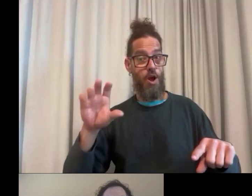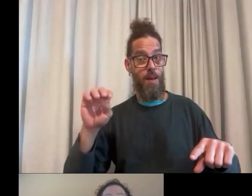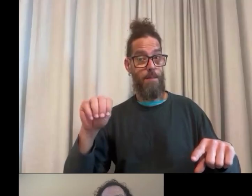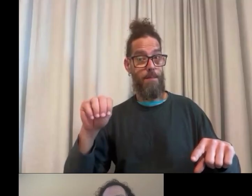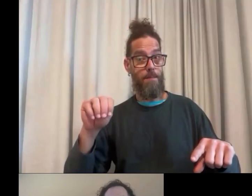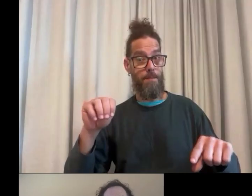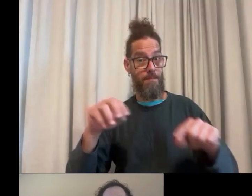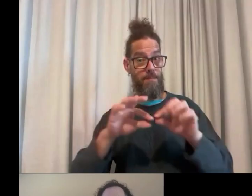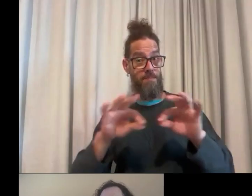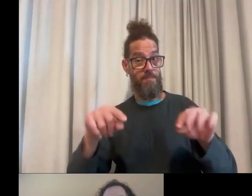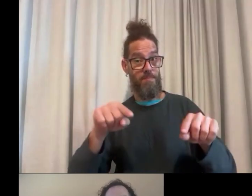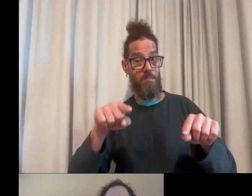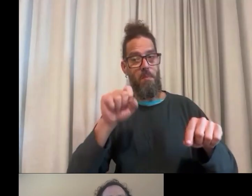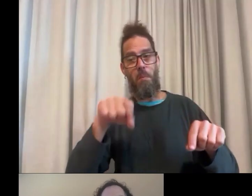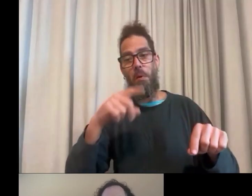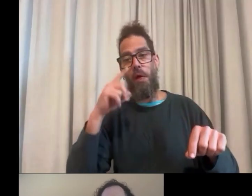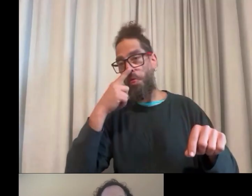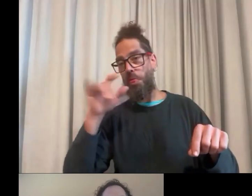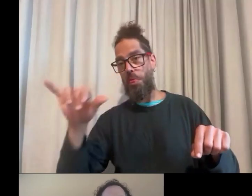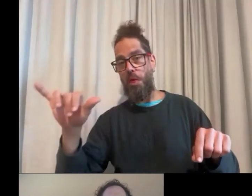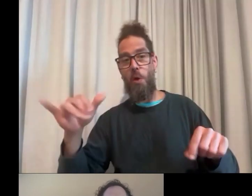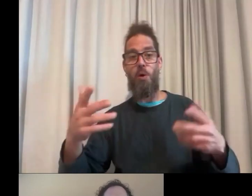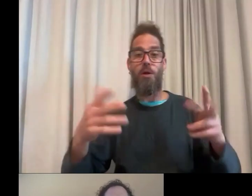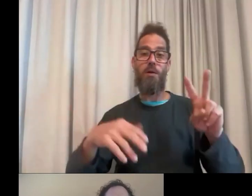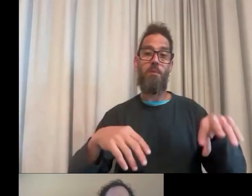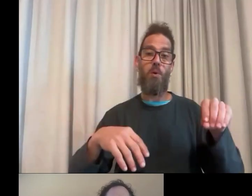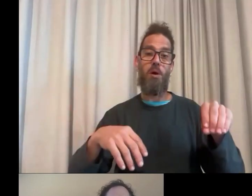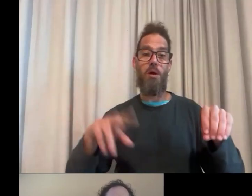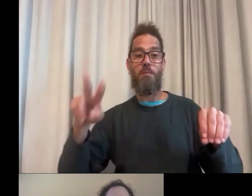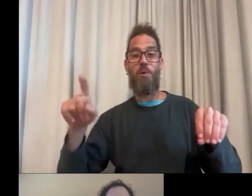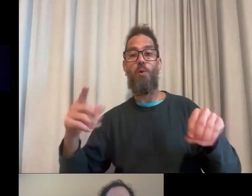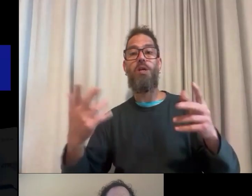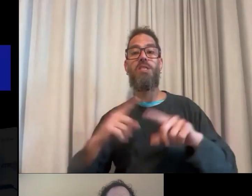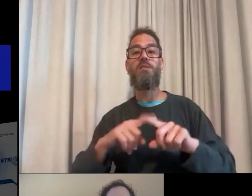You can go and watch that webinar if you're interested in what changed from 2.0 to 2.1.